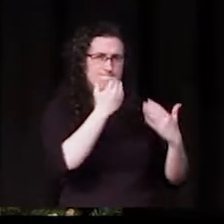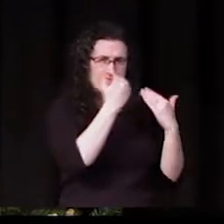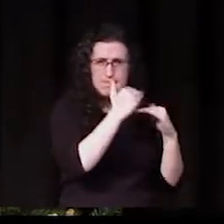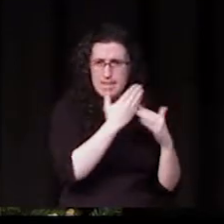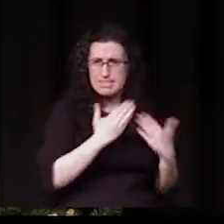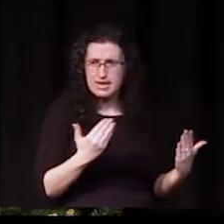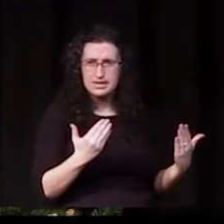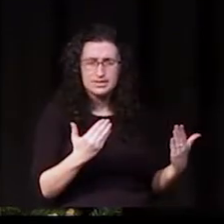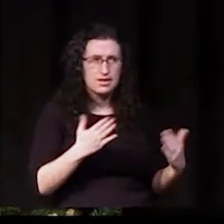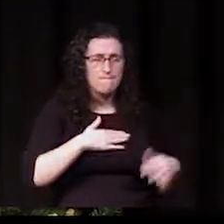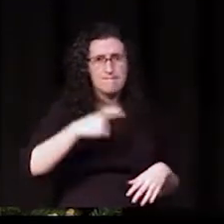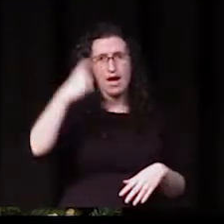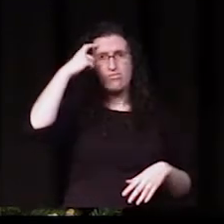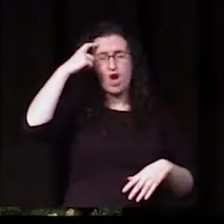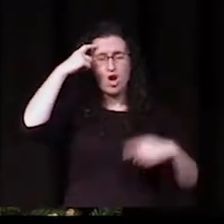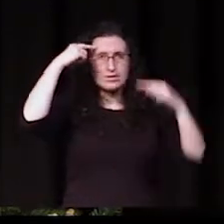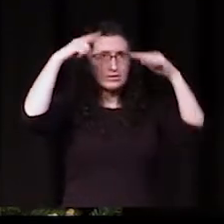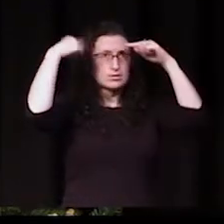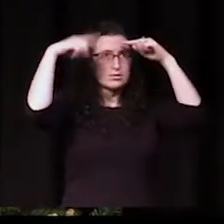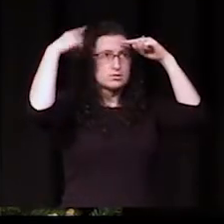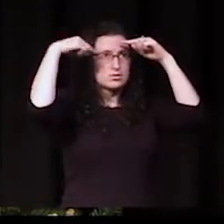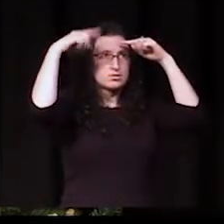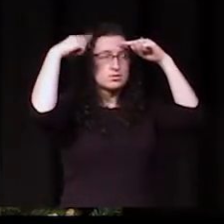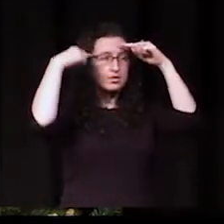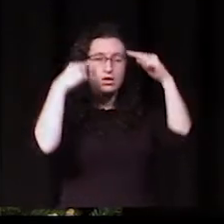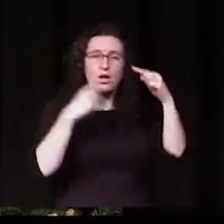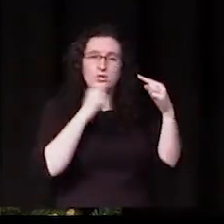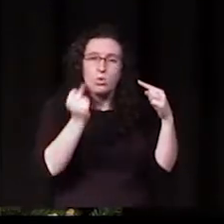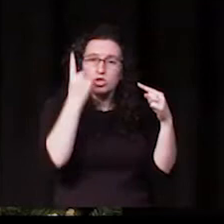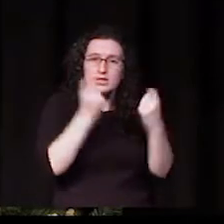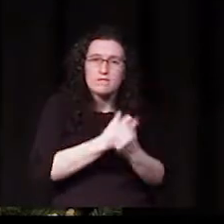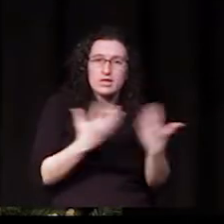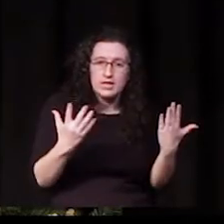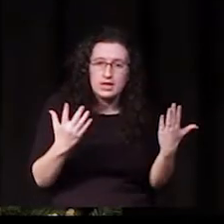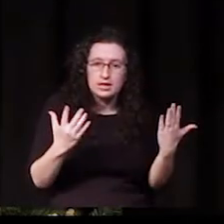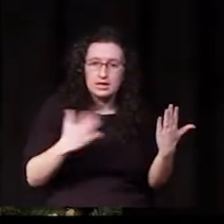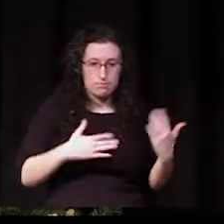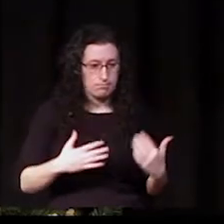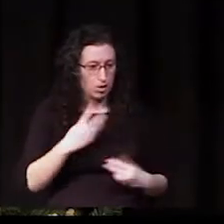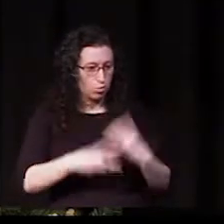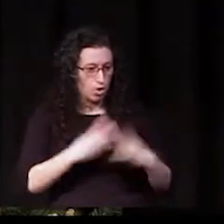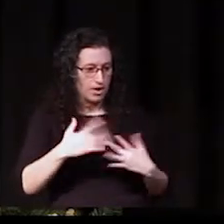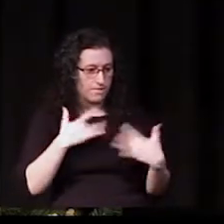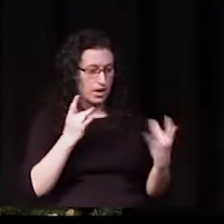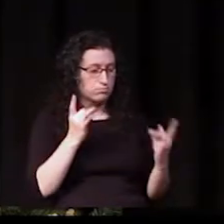that go through my head, I don't understand it all. And when the chaos in my world becomes overwhelming